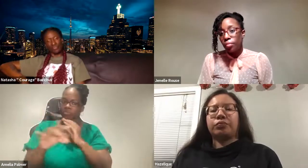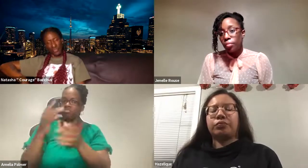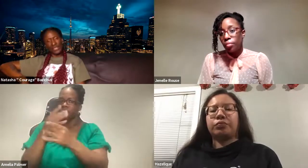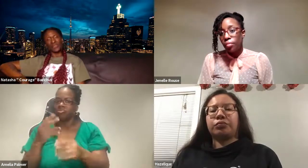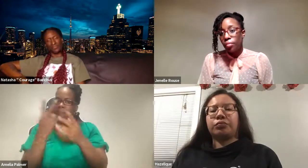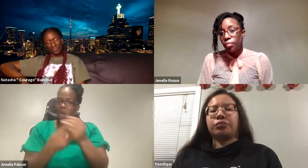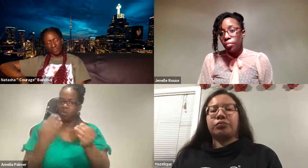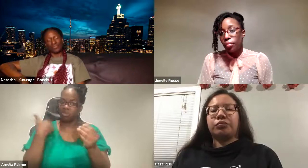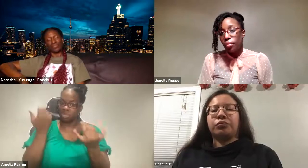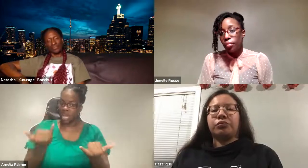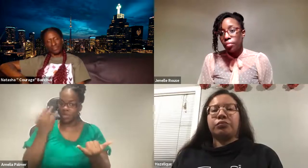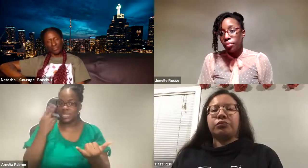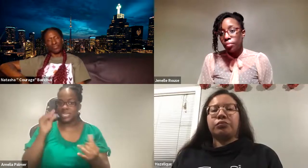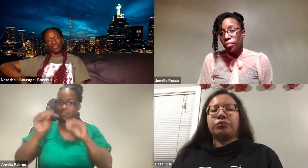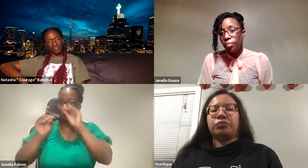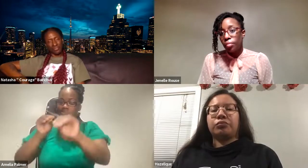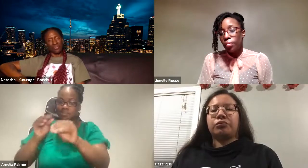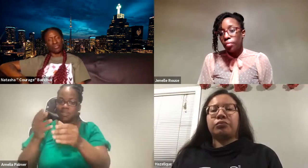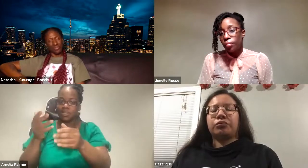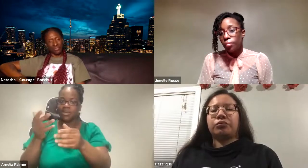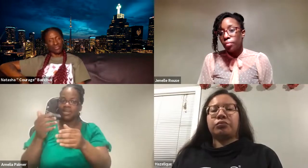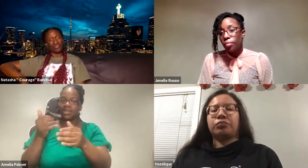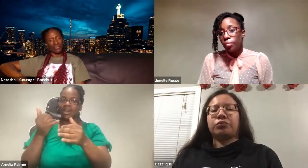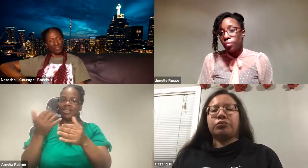and so their first language becomes like a second language and so on and so forth.